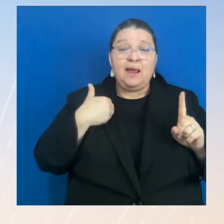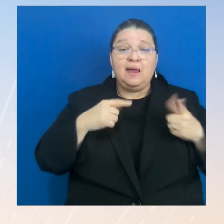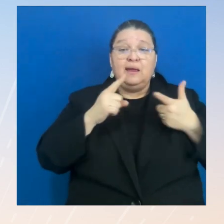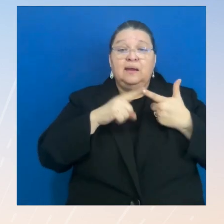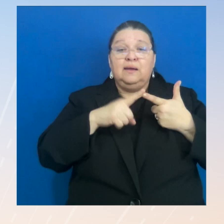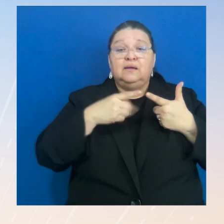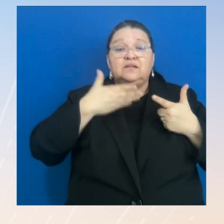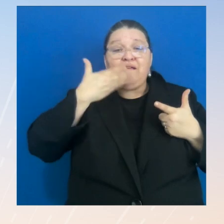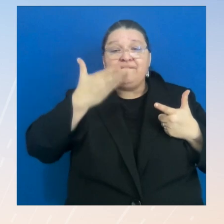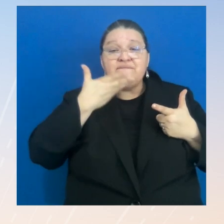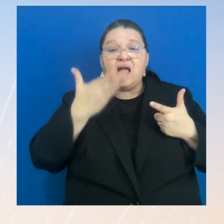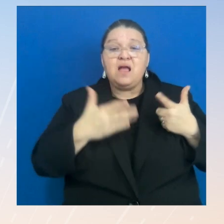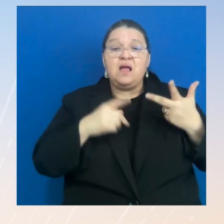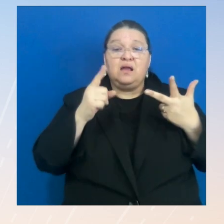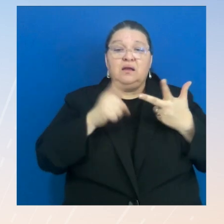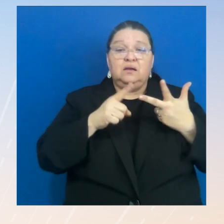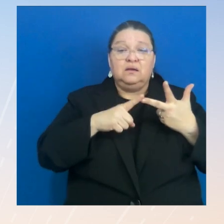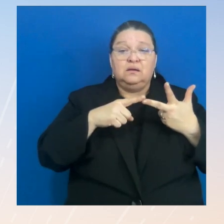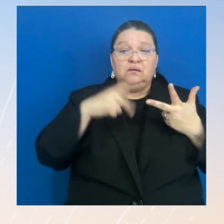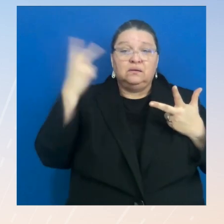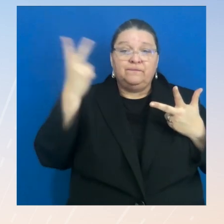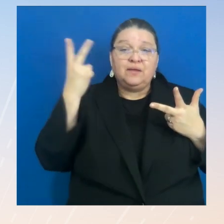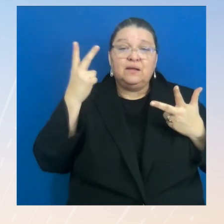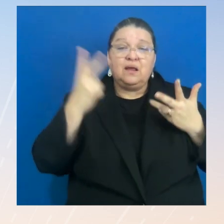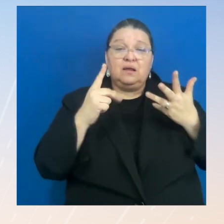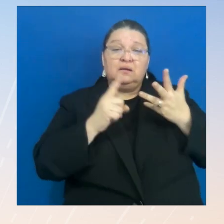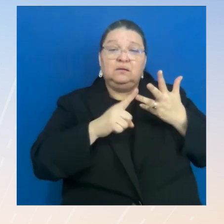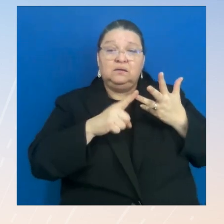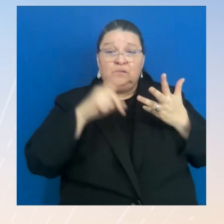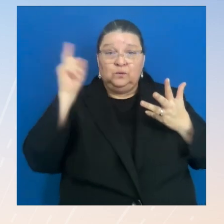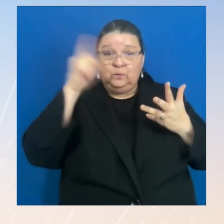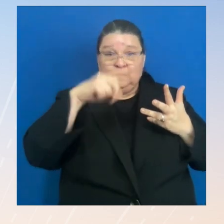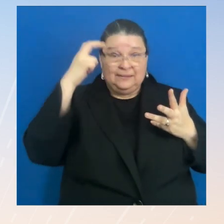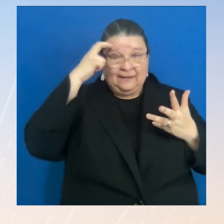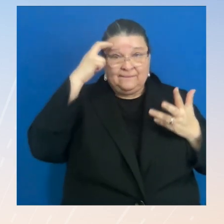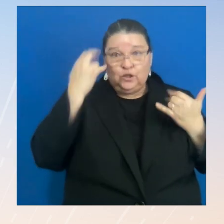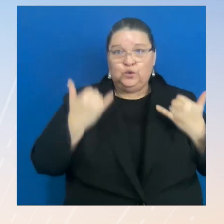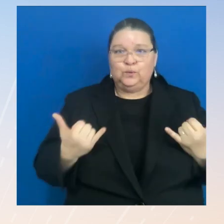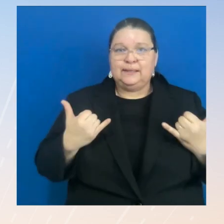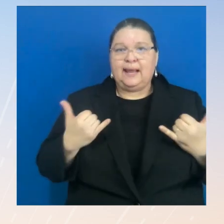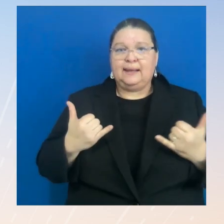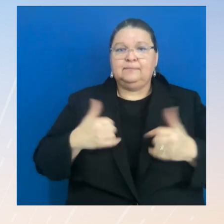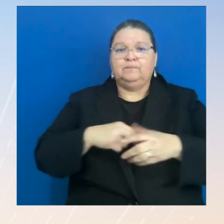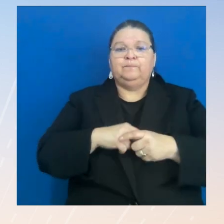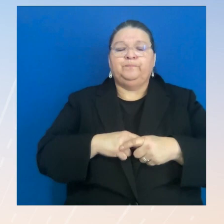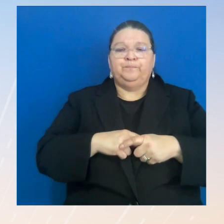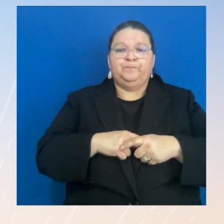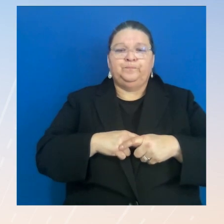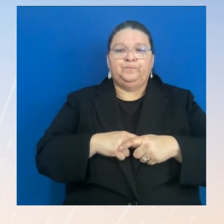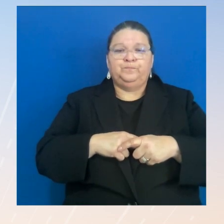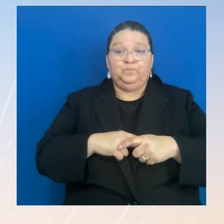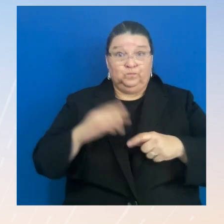You know, would an American administration official make a similar trip? Or conversely: Is there concern that that's a security risk where if something were to happen to them,